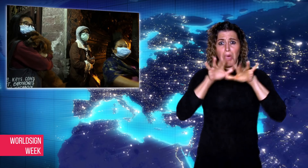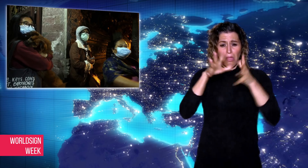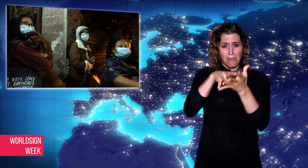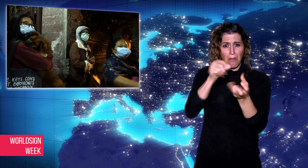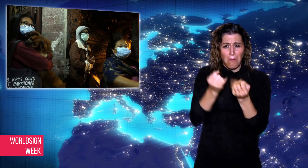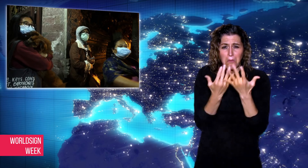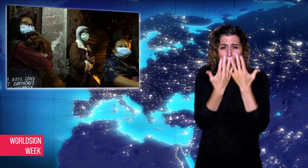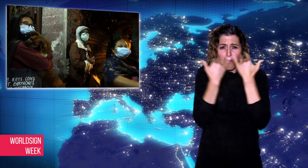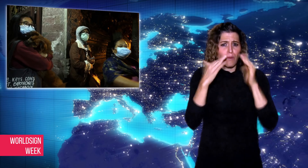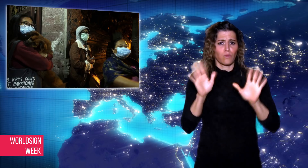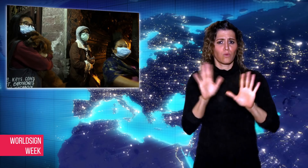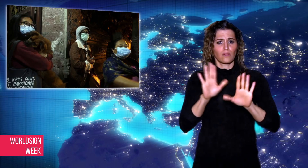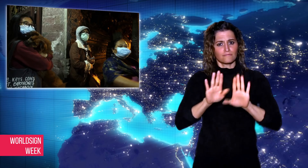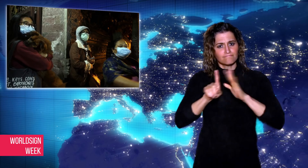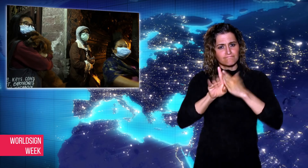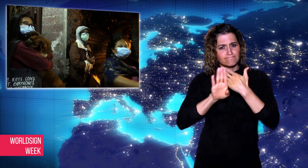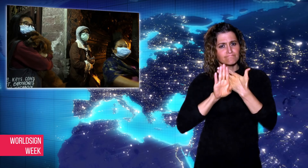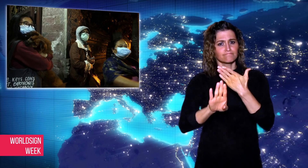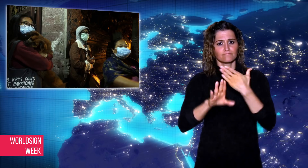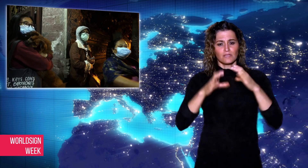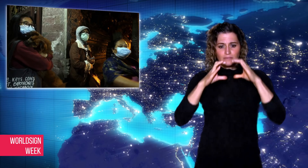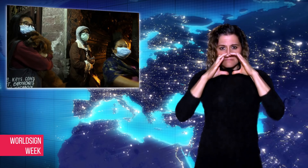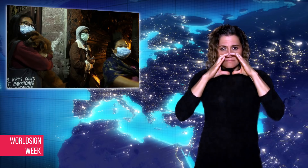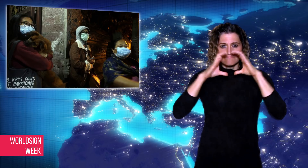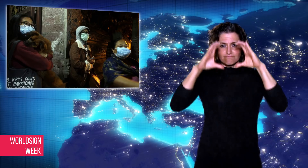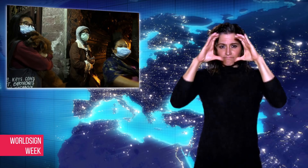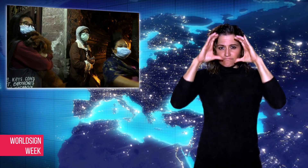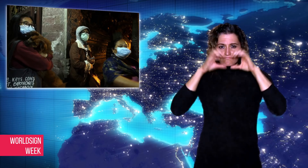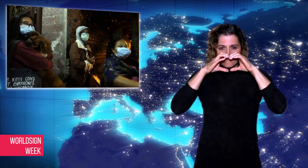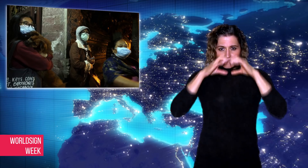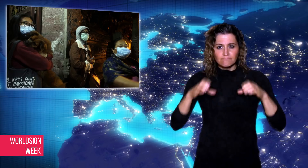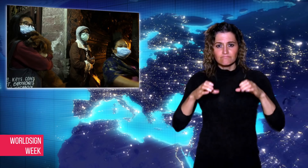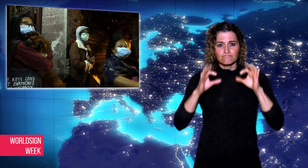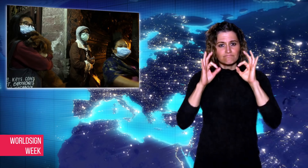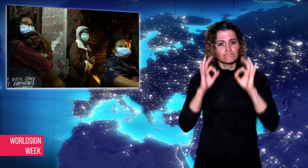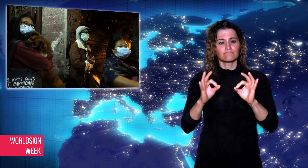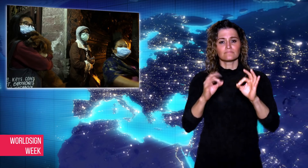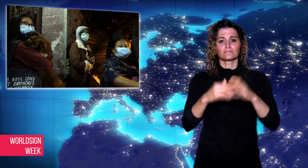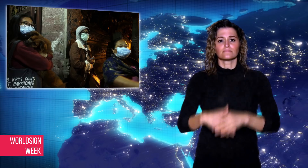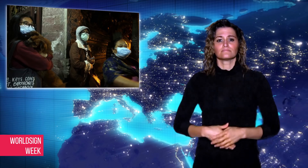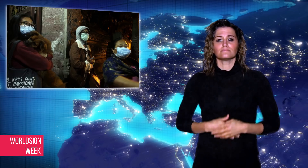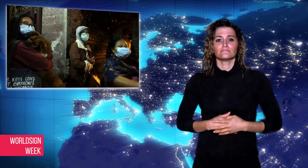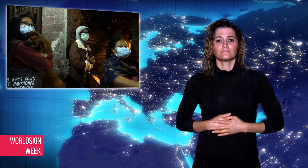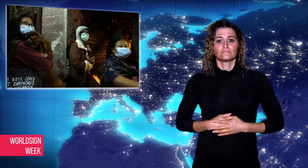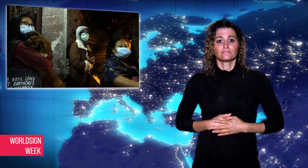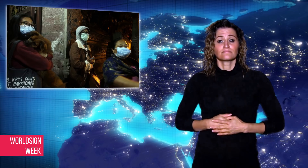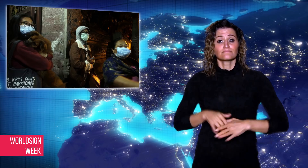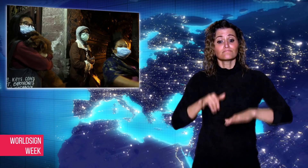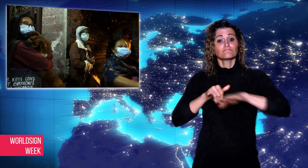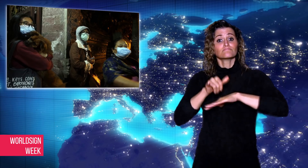reduced visibility stranding thousands